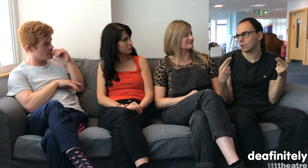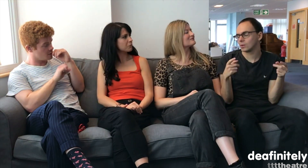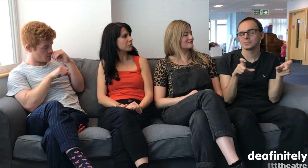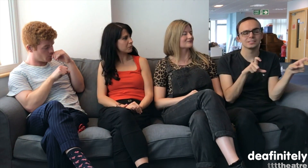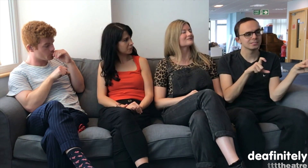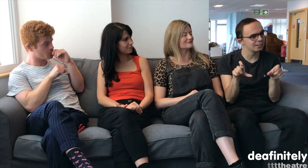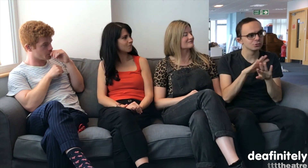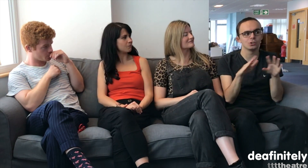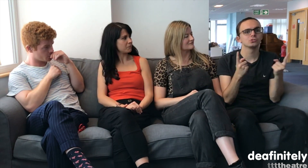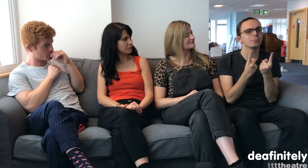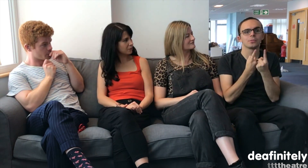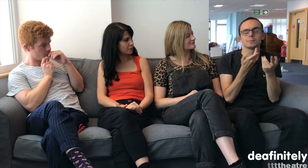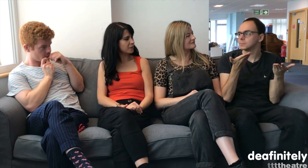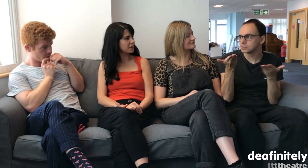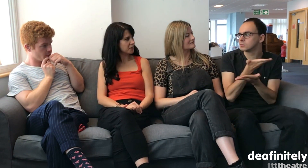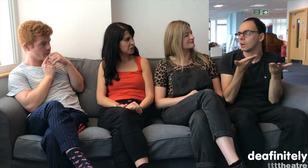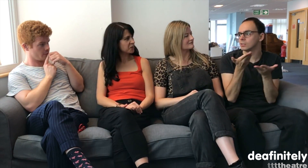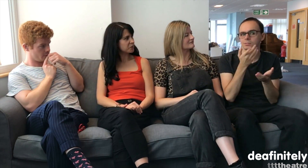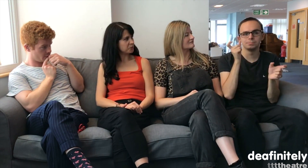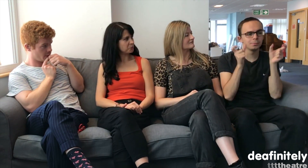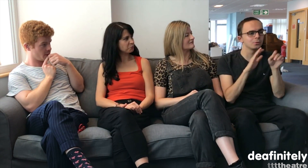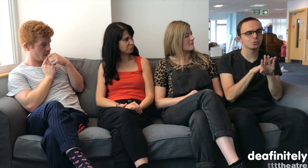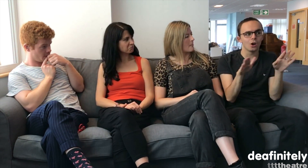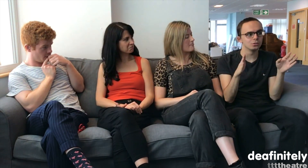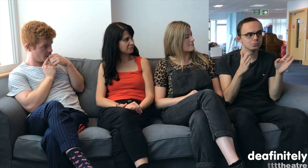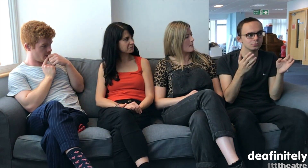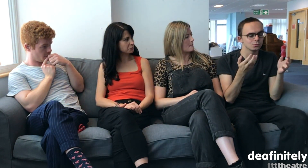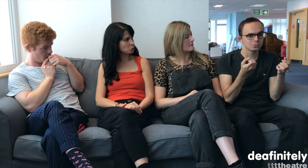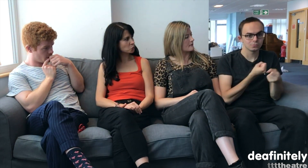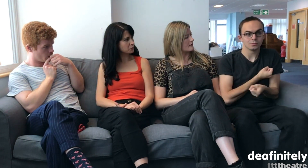still not something that's disgusting any kind of depth and it's time that we